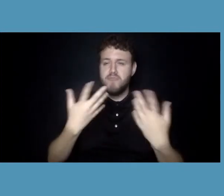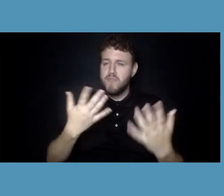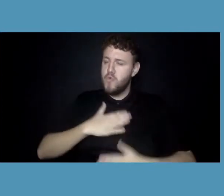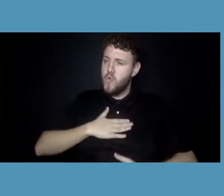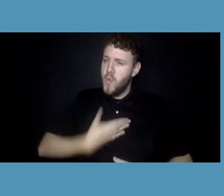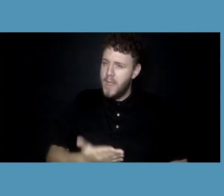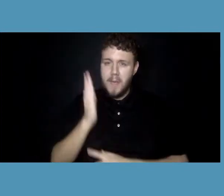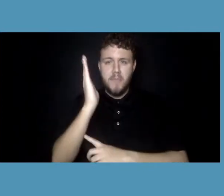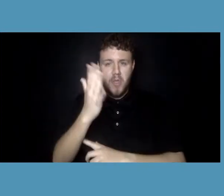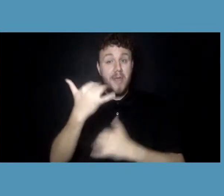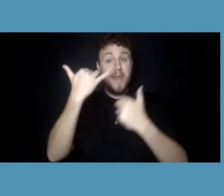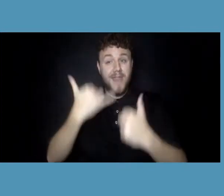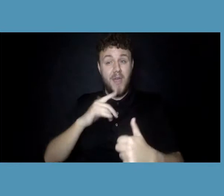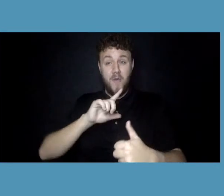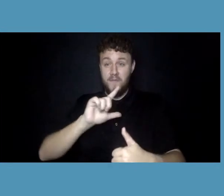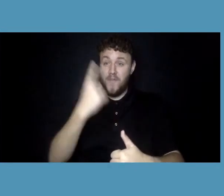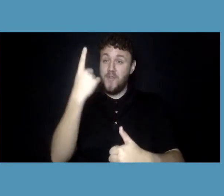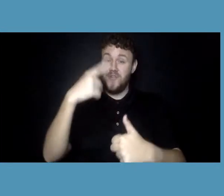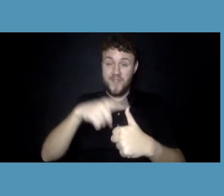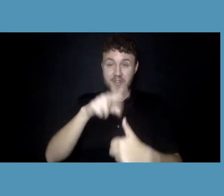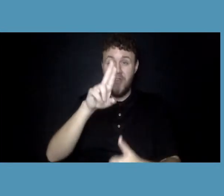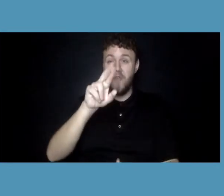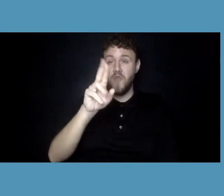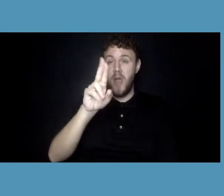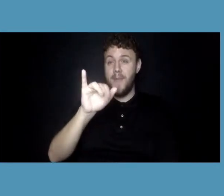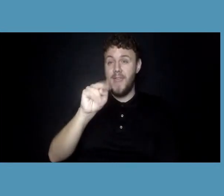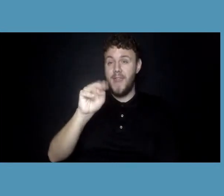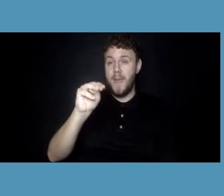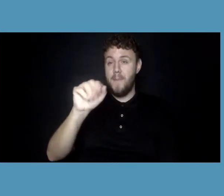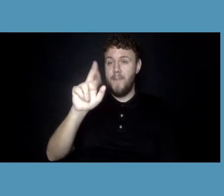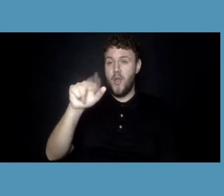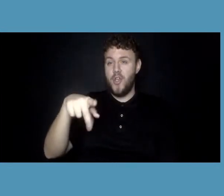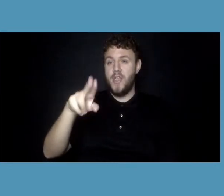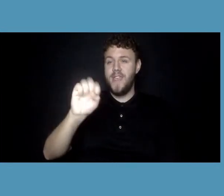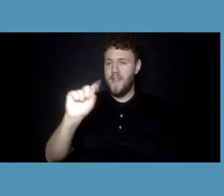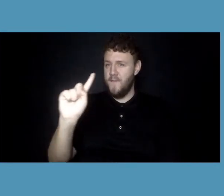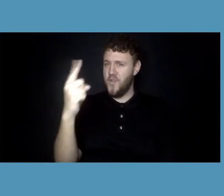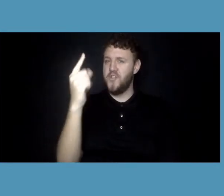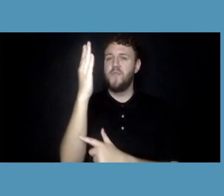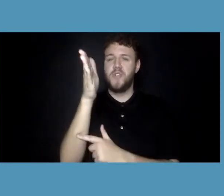pleased to turn the floor to Robin Marquis for our first presentation.